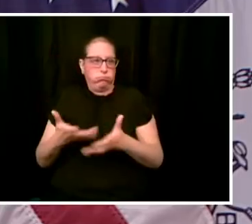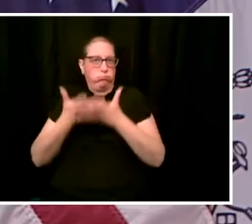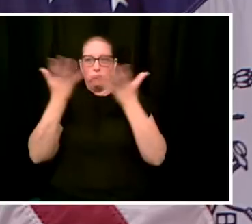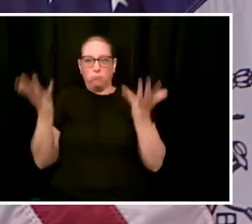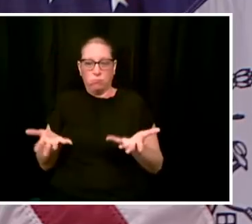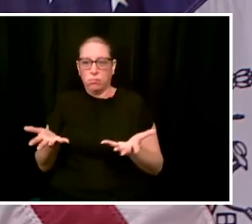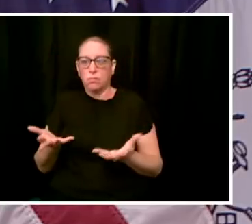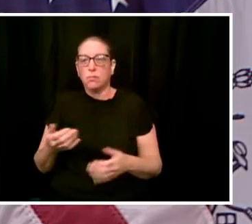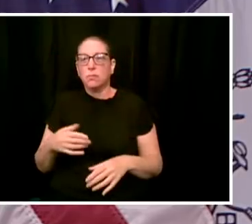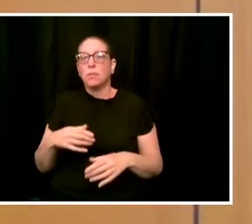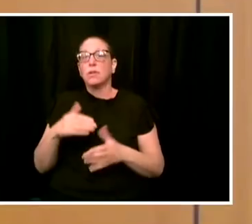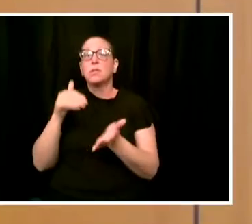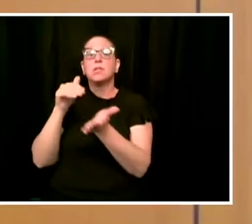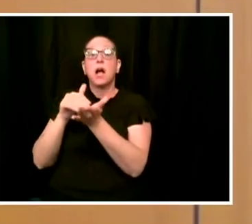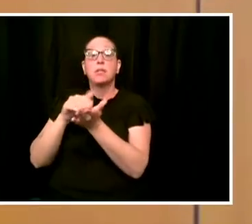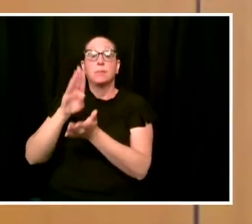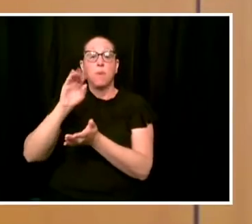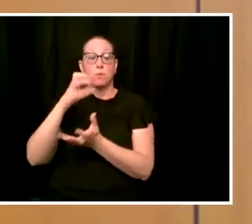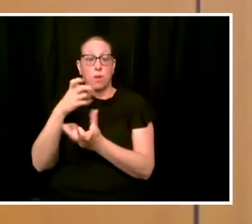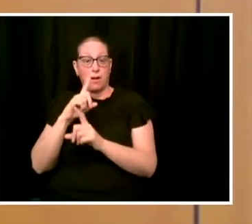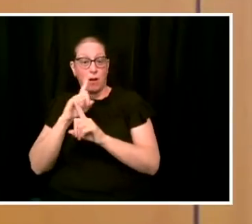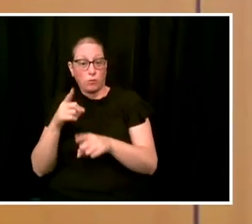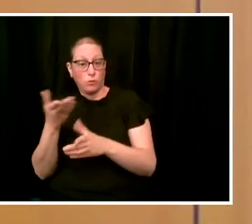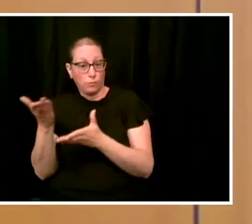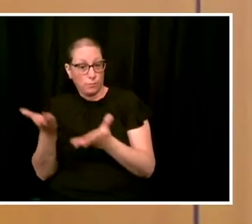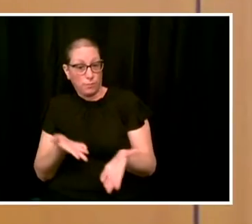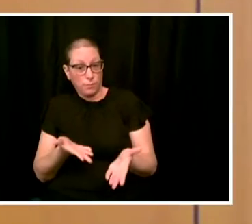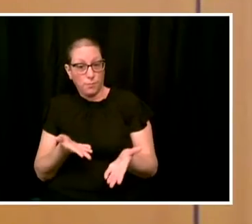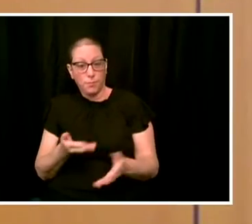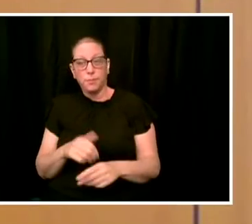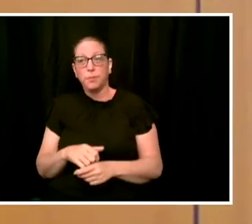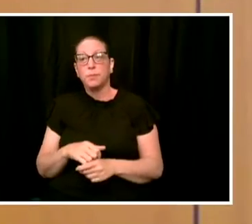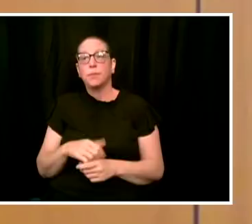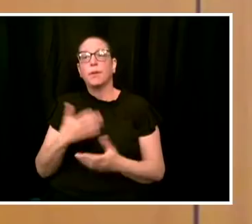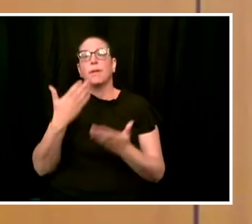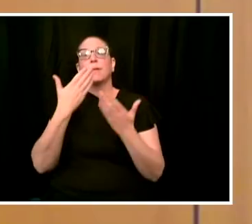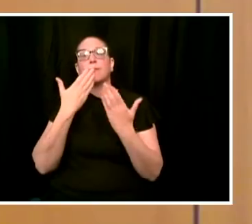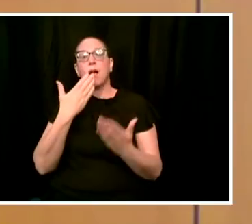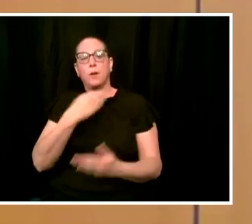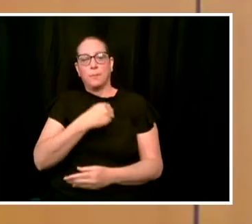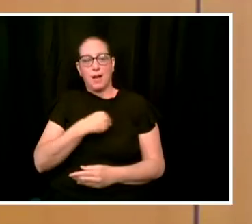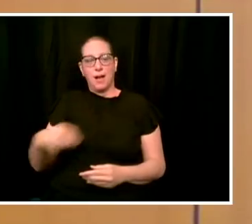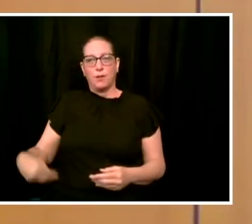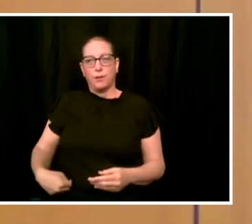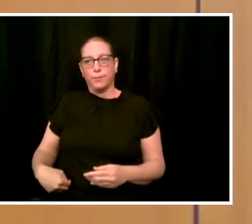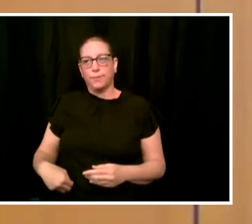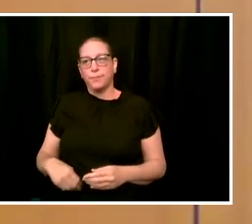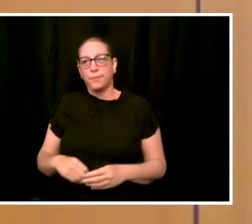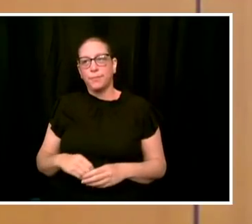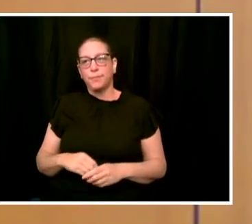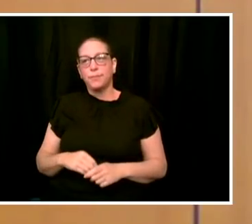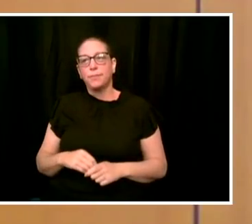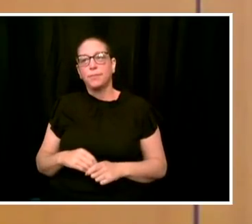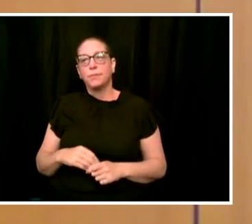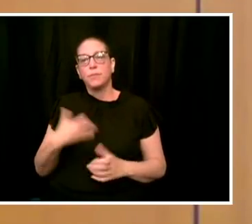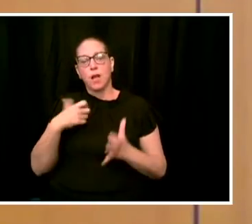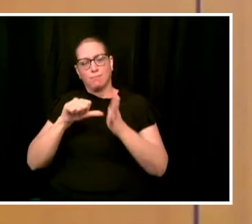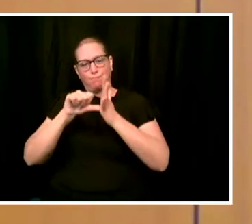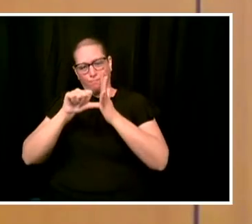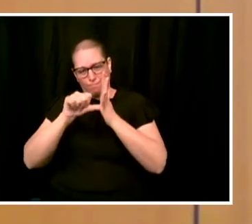UNDERTAKING.